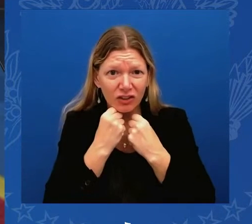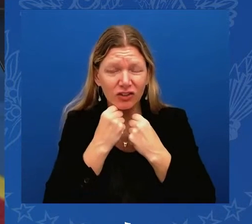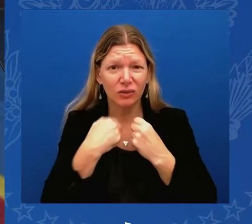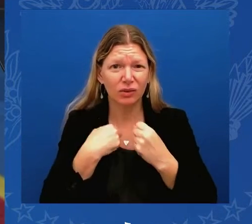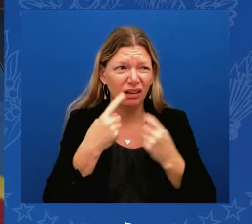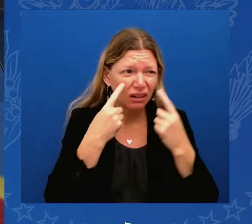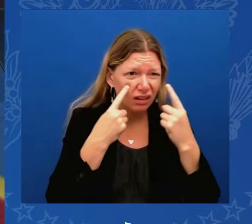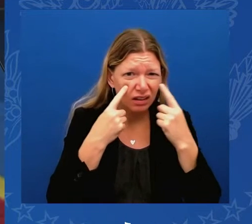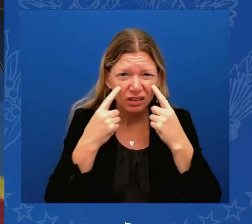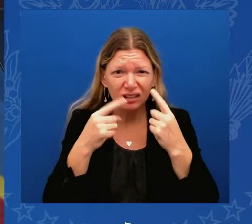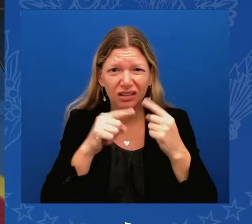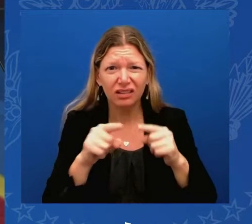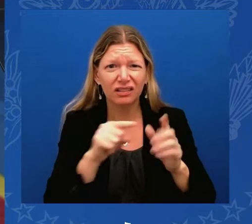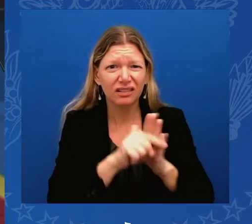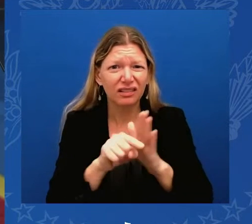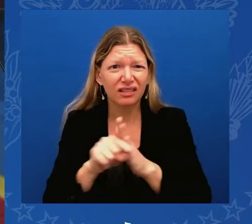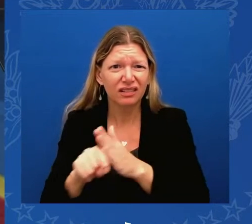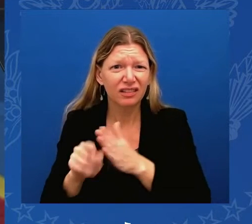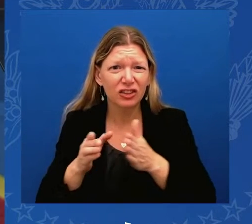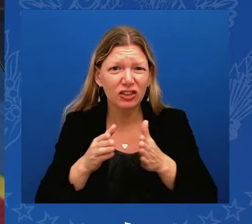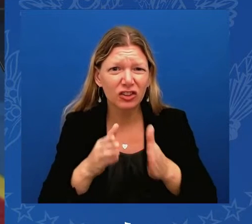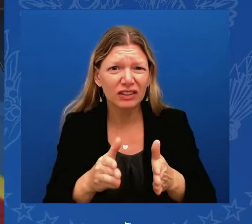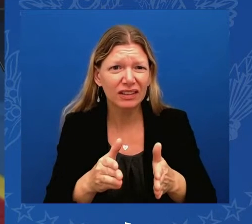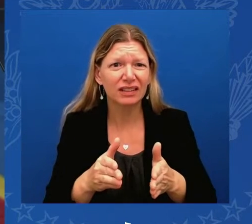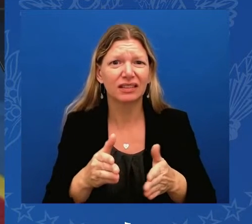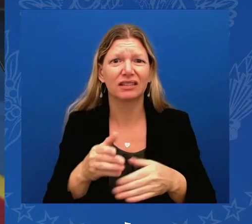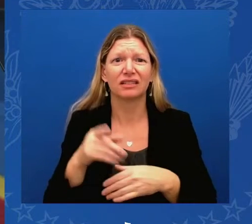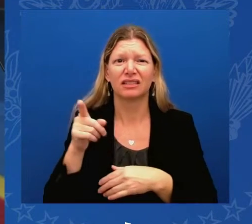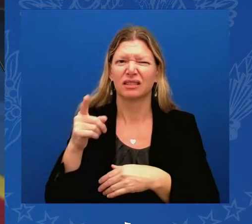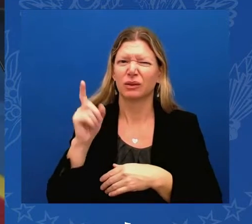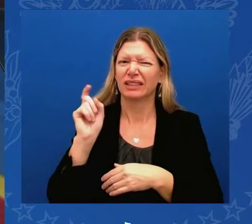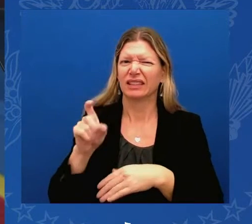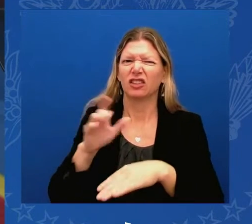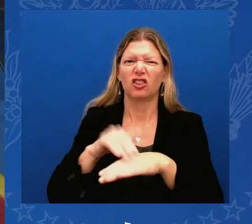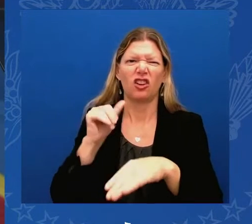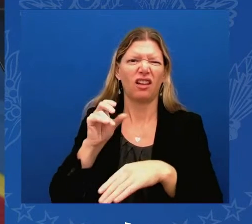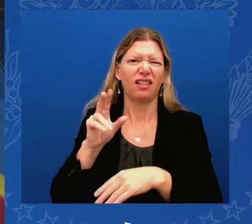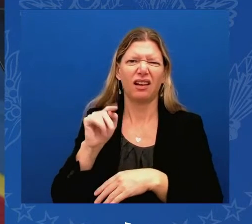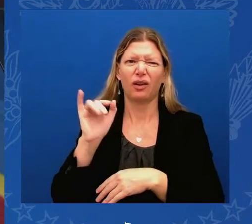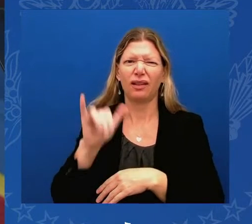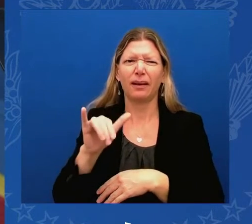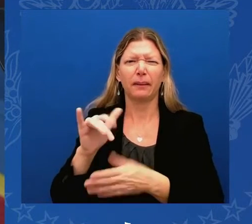to root out systemic racism. I stood up for George -- with George Floyd's family